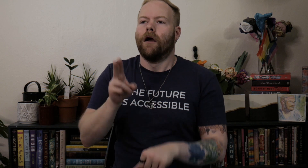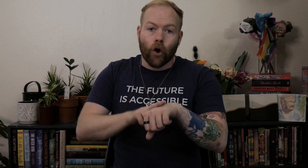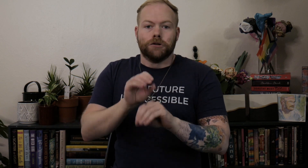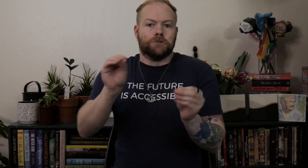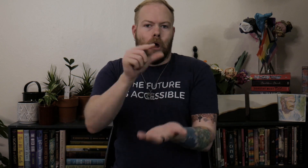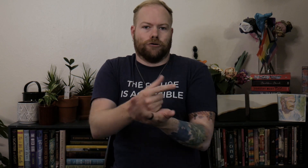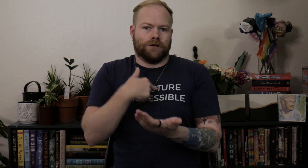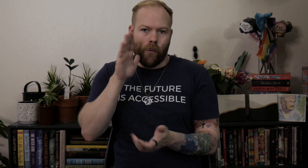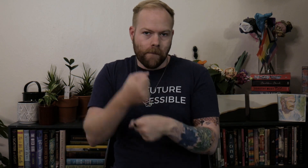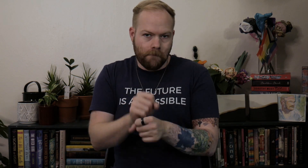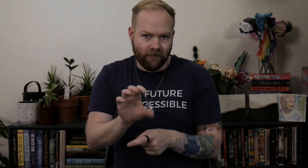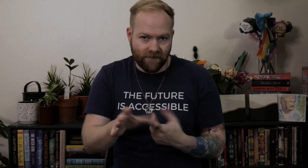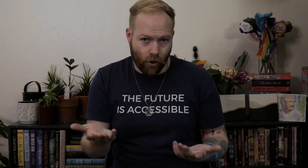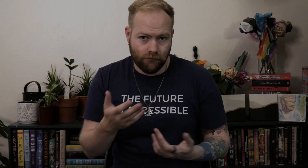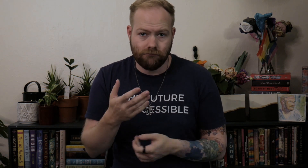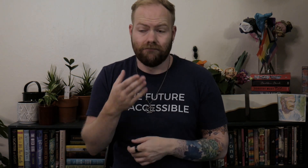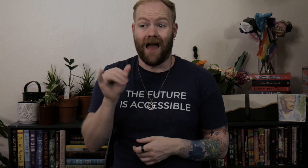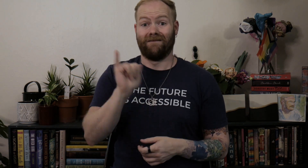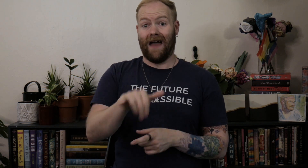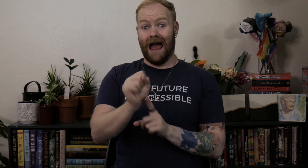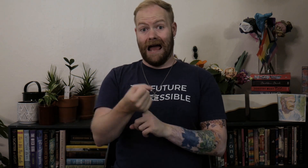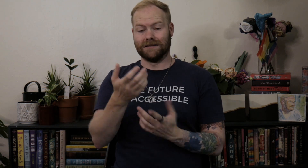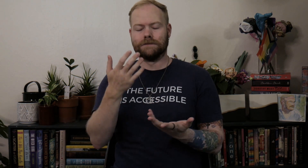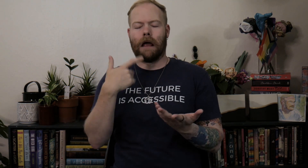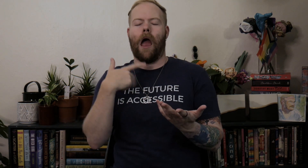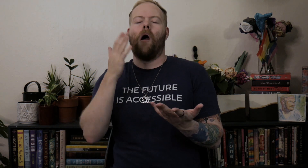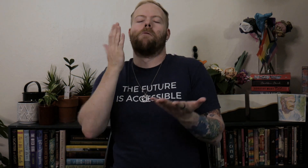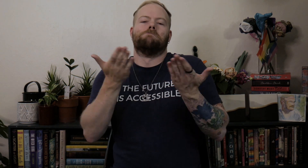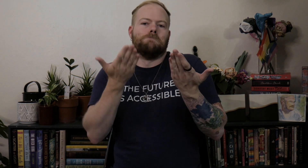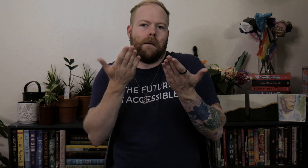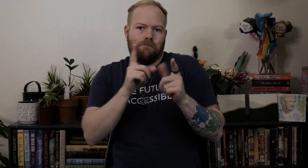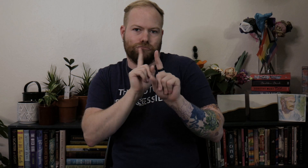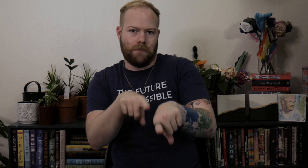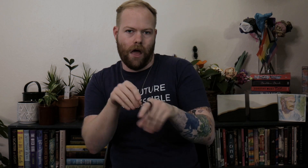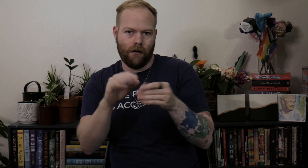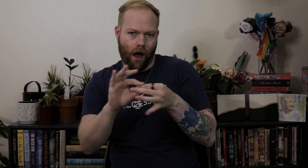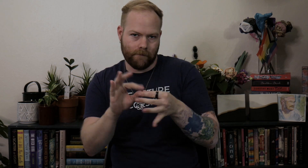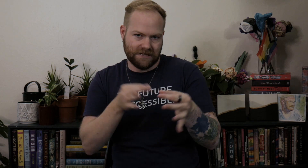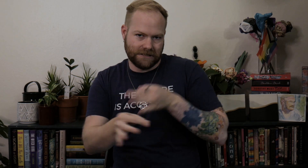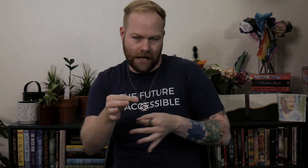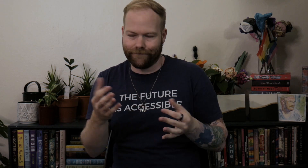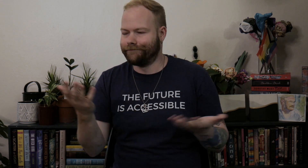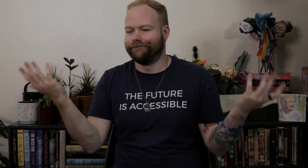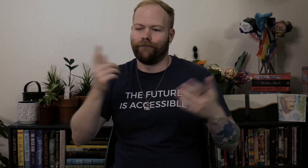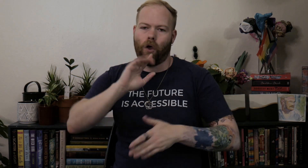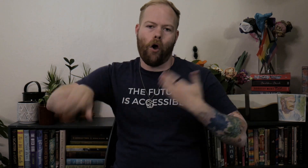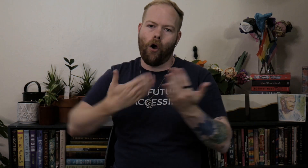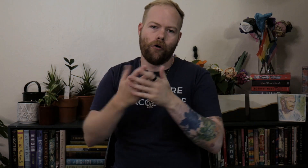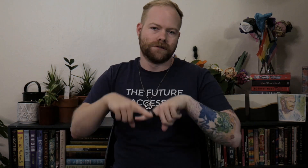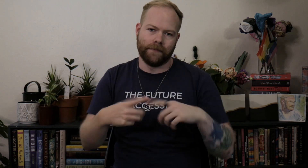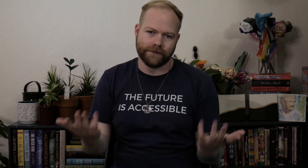Of course, there’s no guarantee I will make a video, and if that’s the case, I might reply to the comment instead. It all depends.